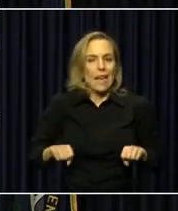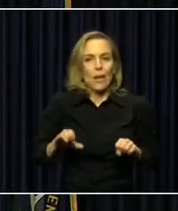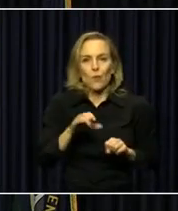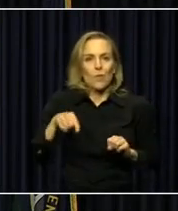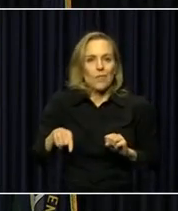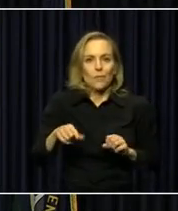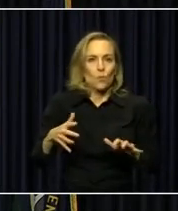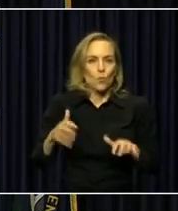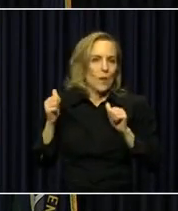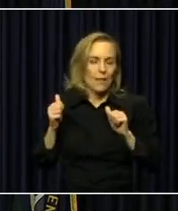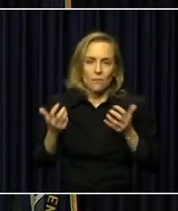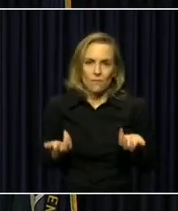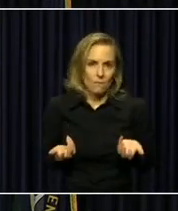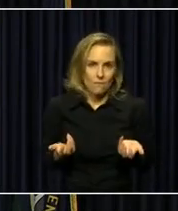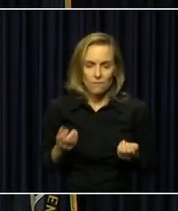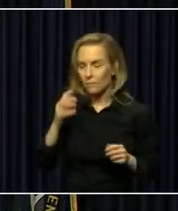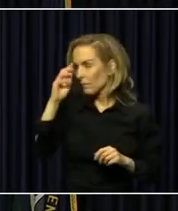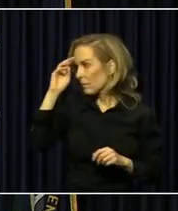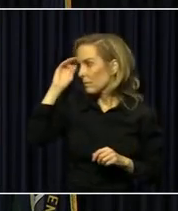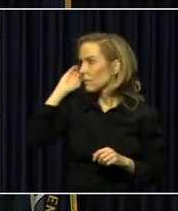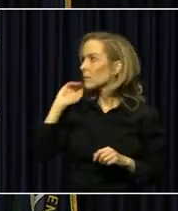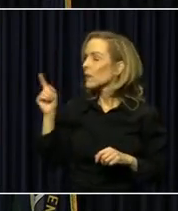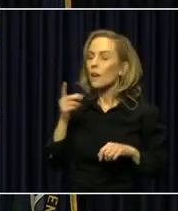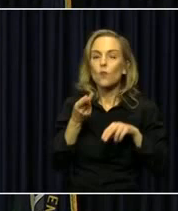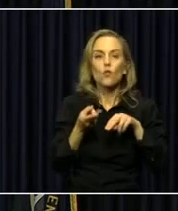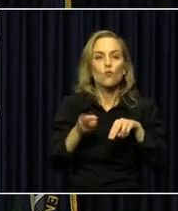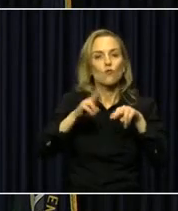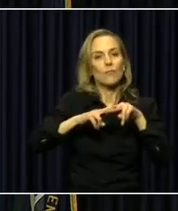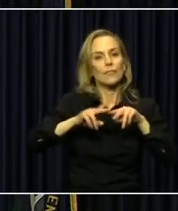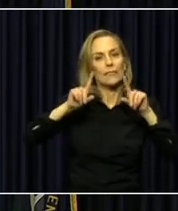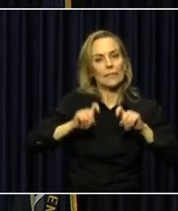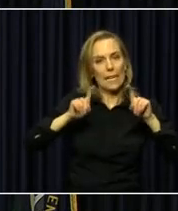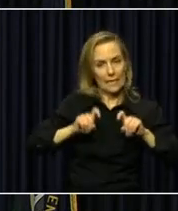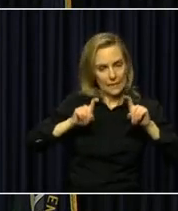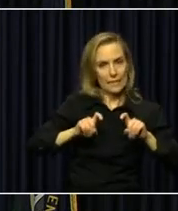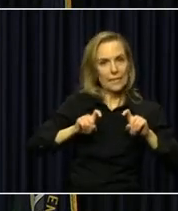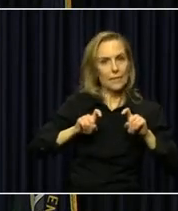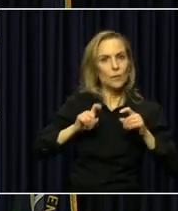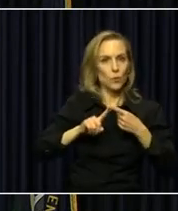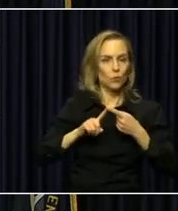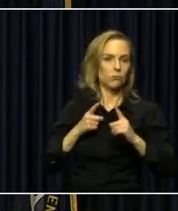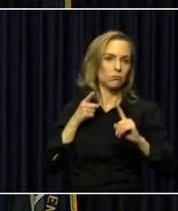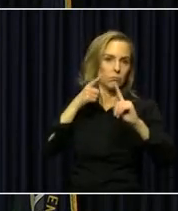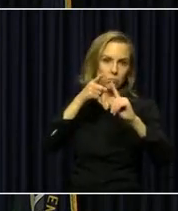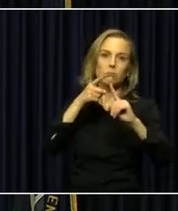MATERIALS, MEANING THE SWAB AND THE REAGENT.